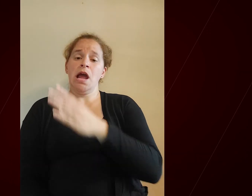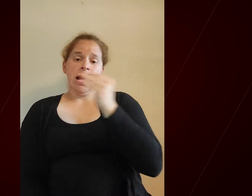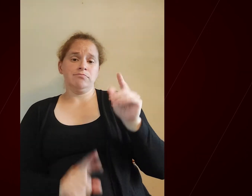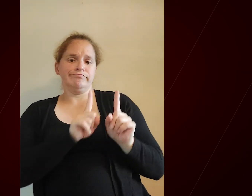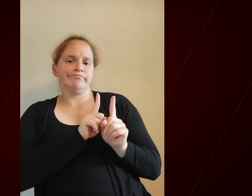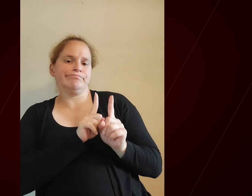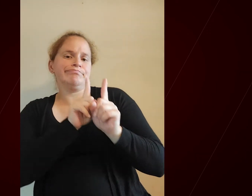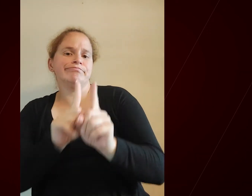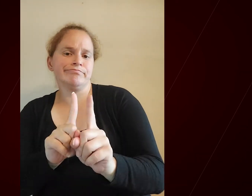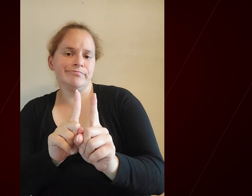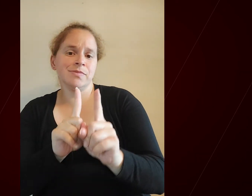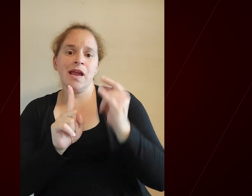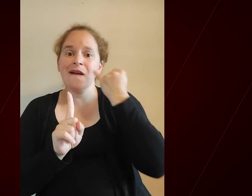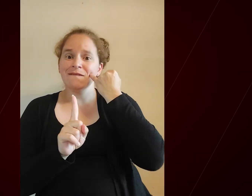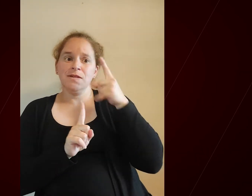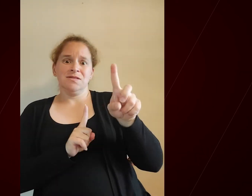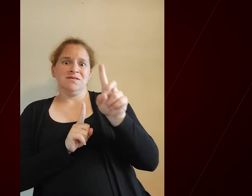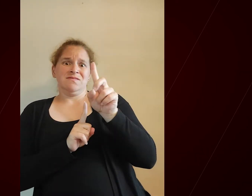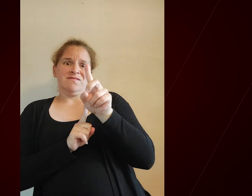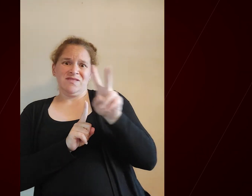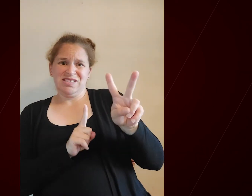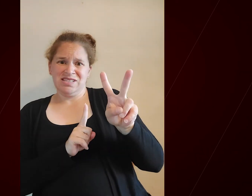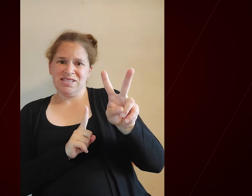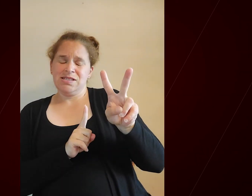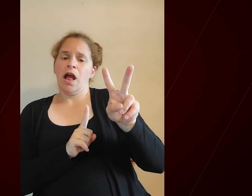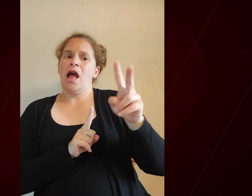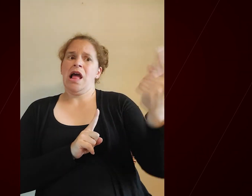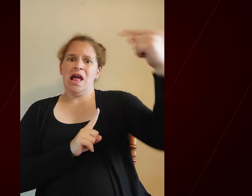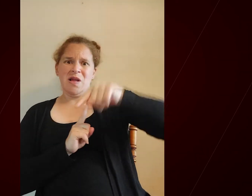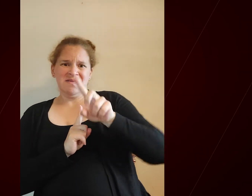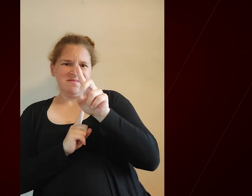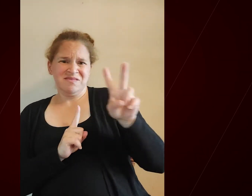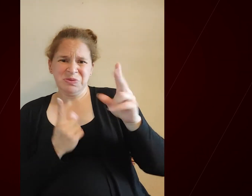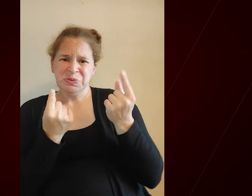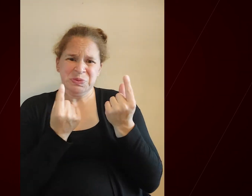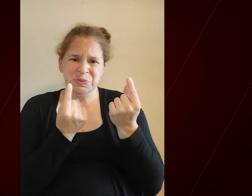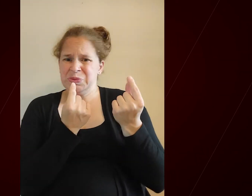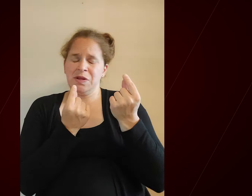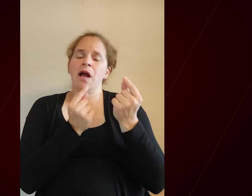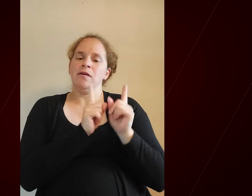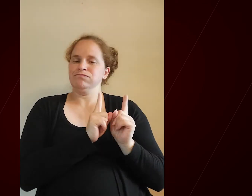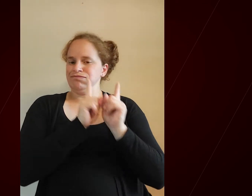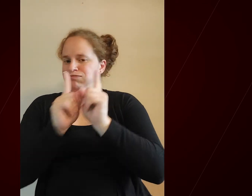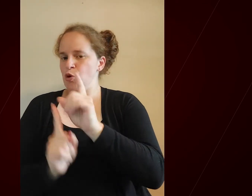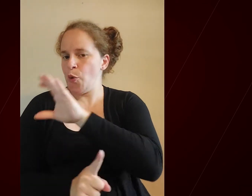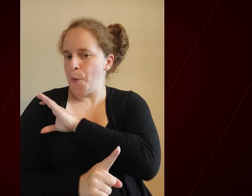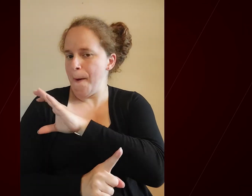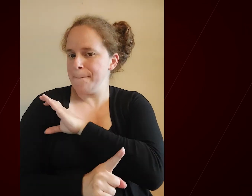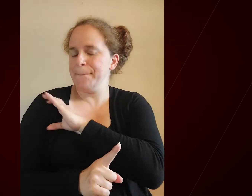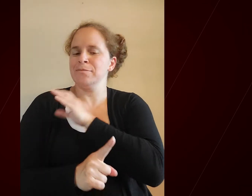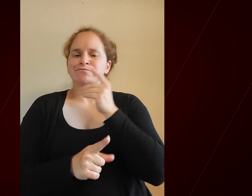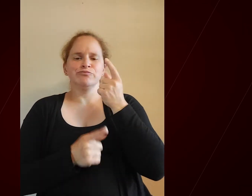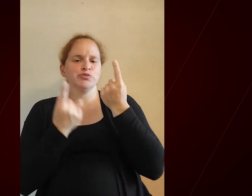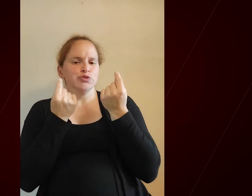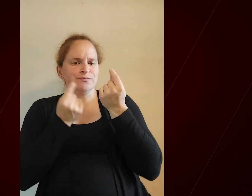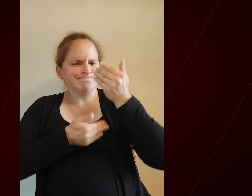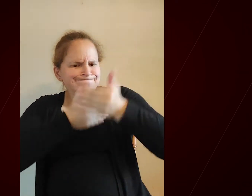For women who experience domestic violence, we accompany them to the police station,